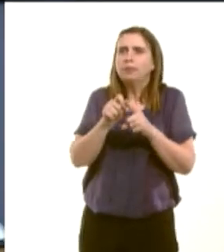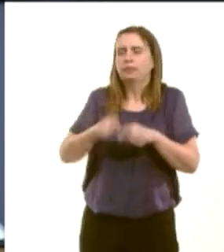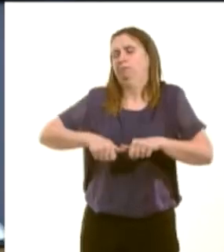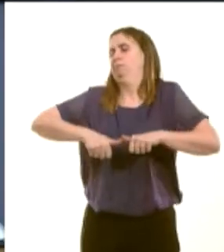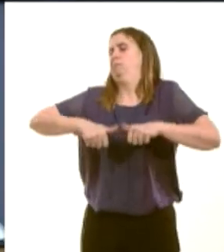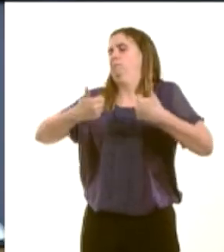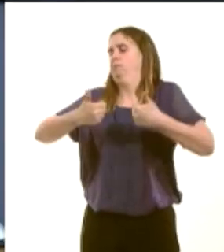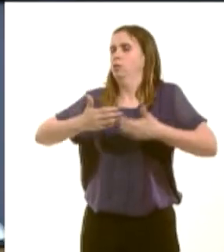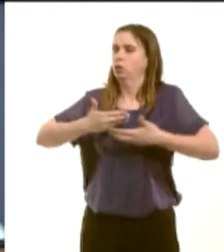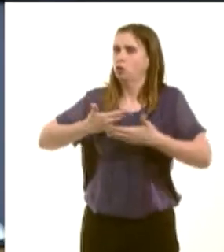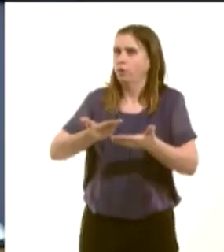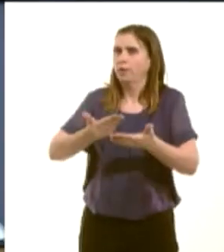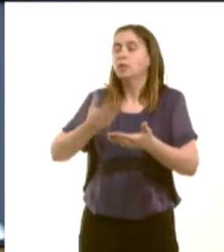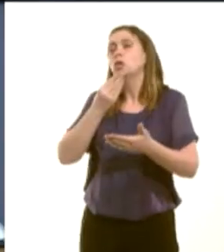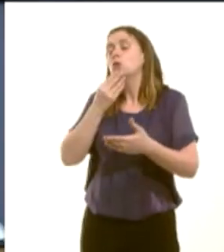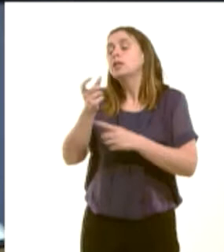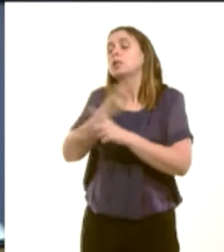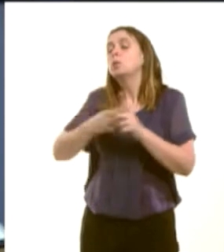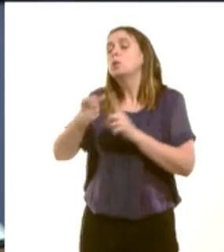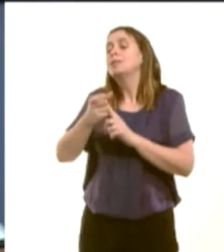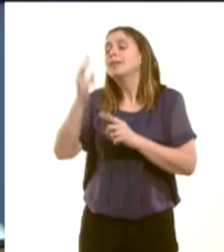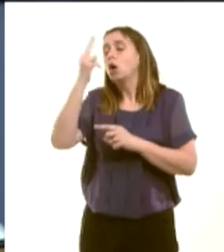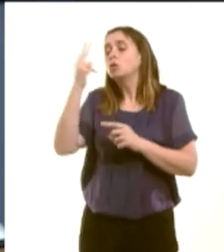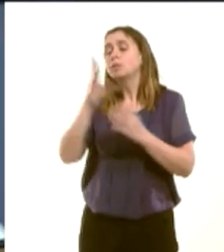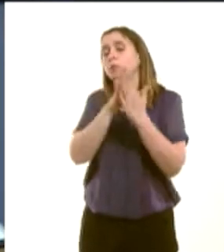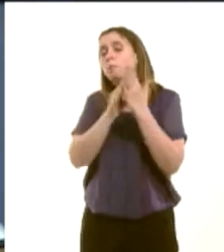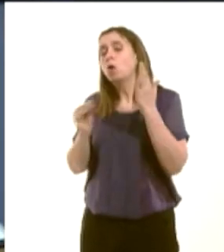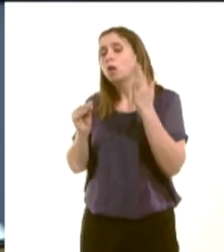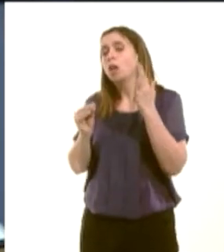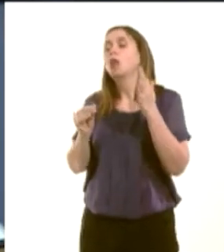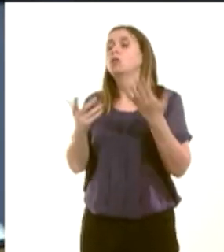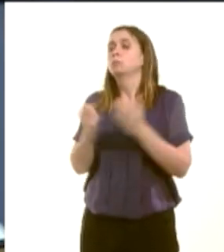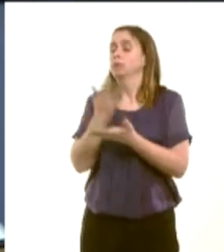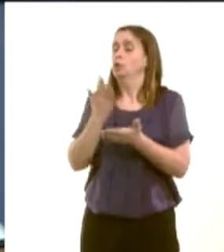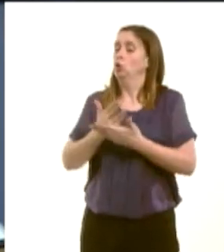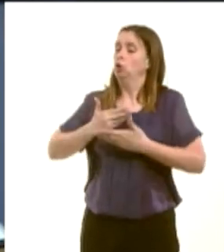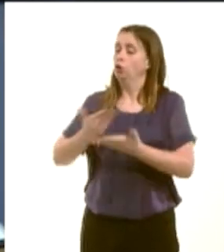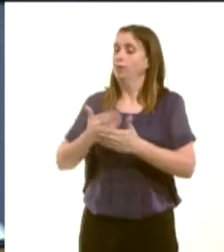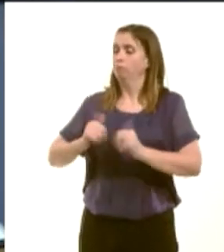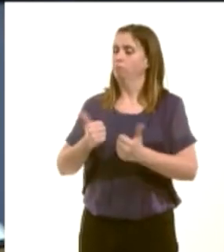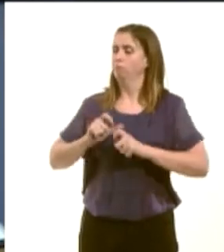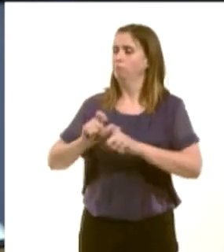of the community hospital model in securing services in rural areas. The good news is,